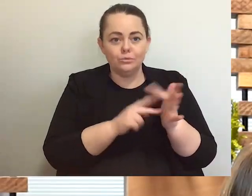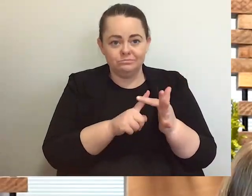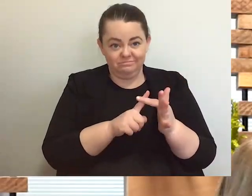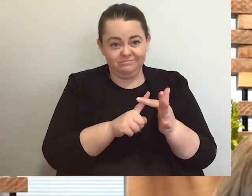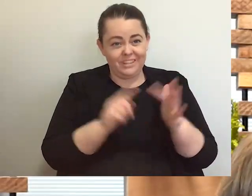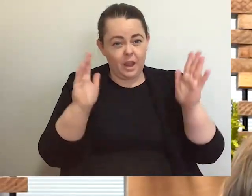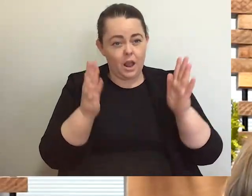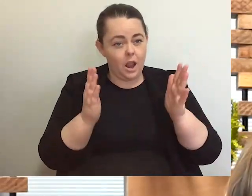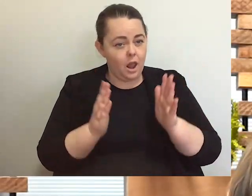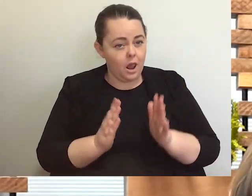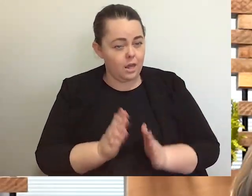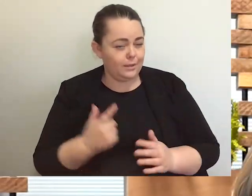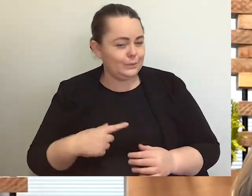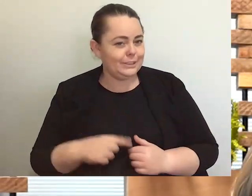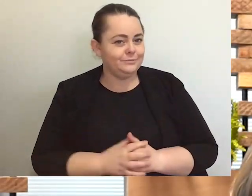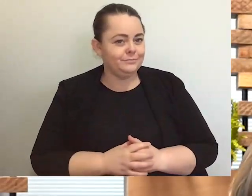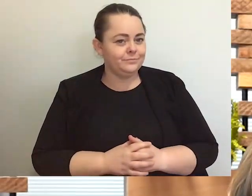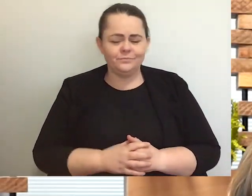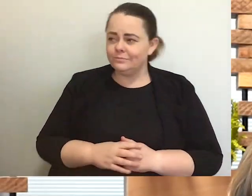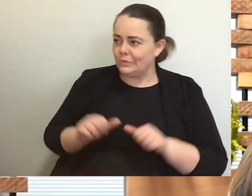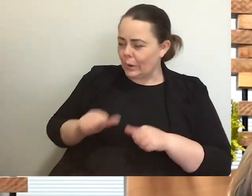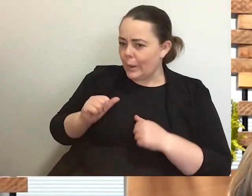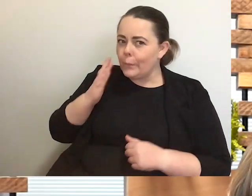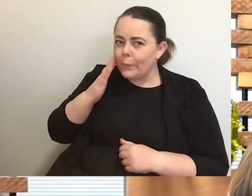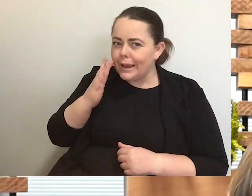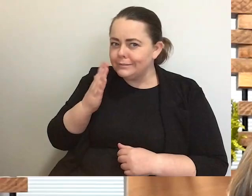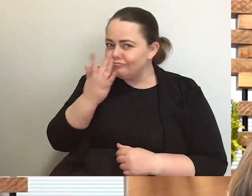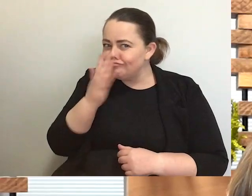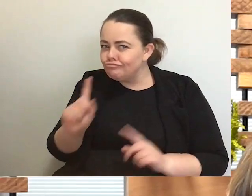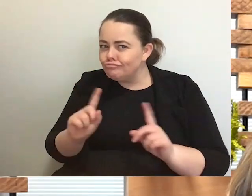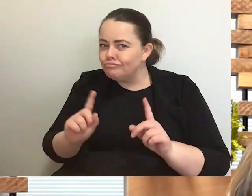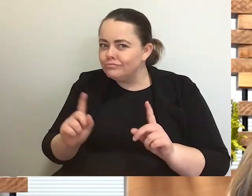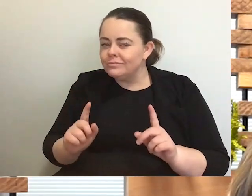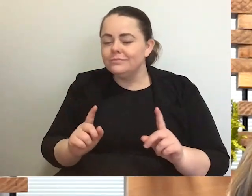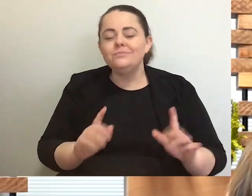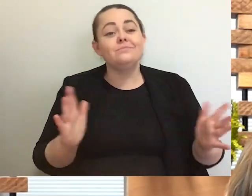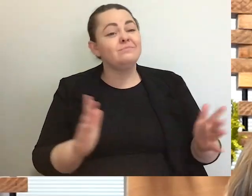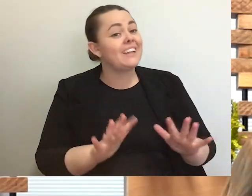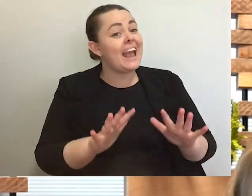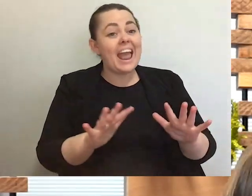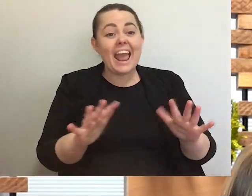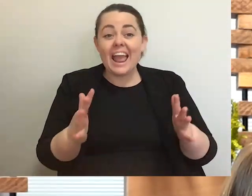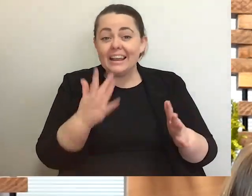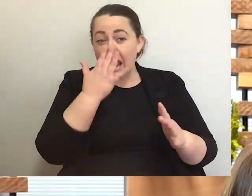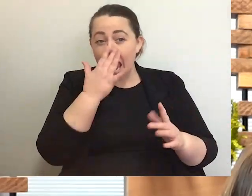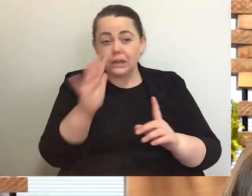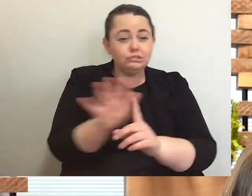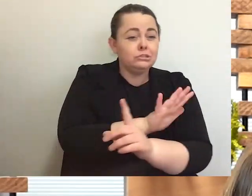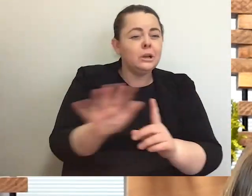and normally around the age of 45 to 55. It may happen earlier for some people or it may happen later for others,